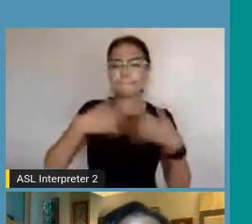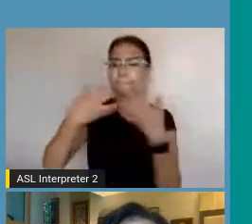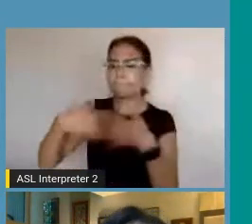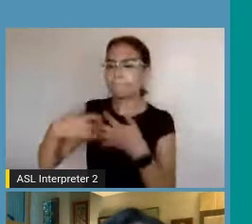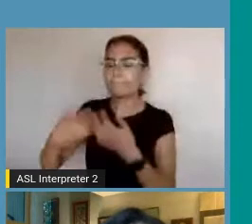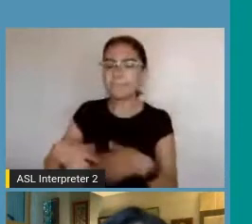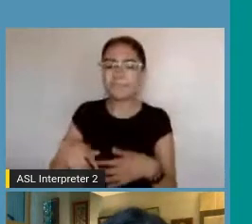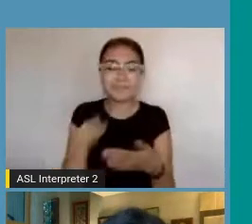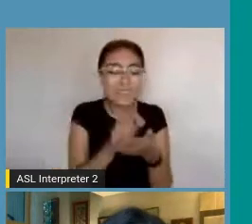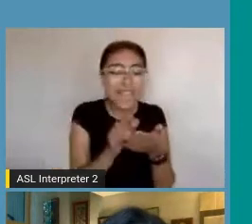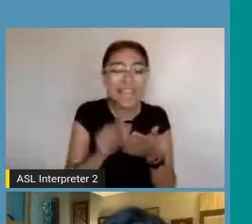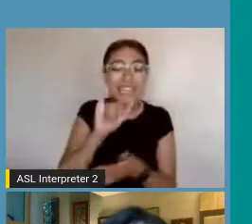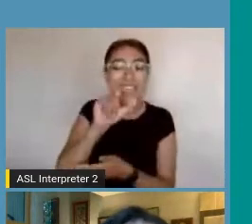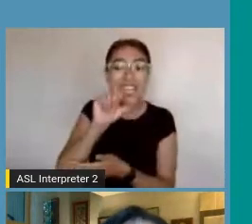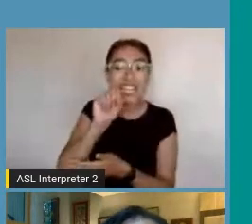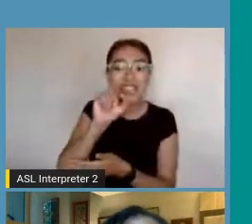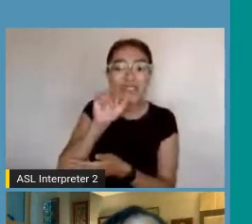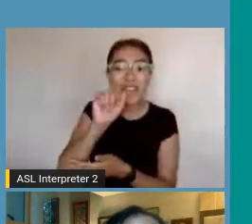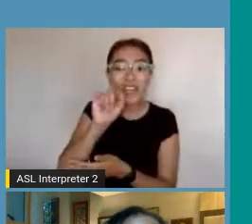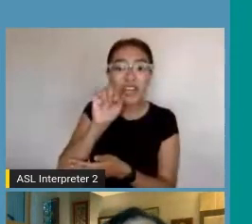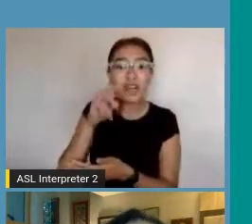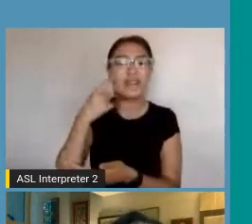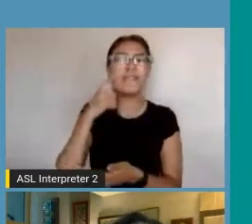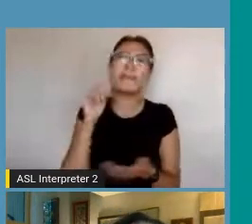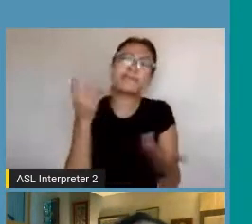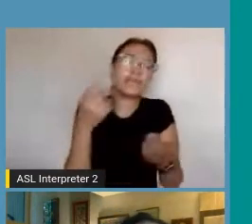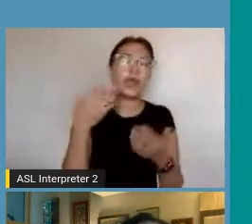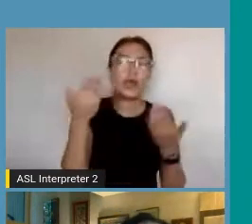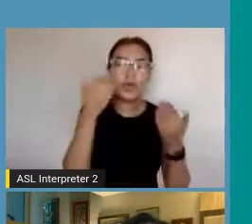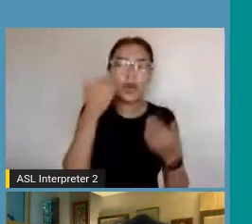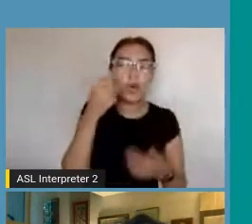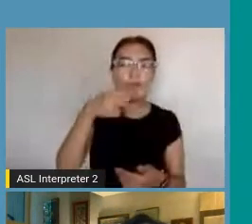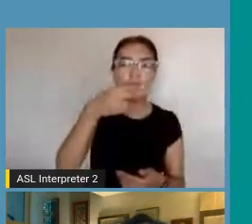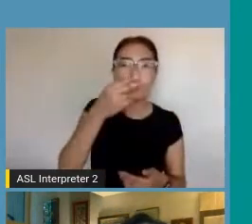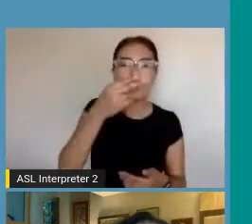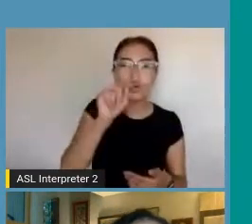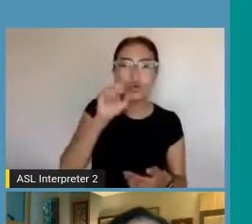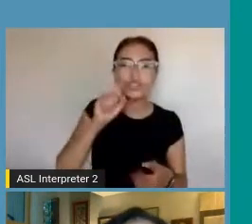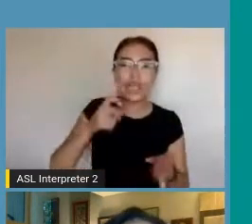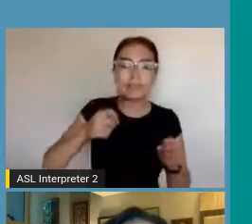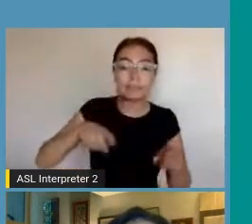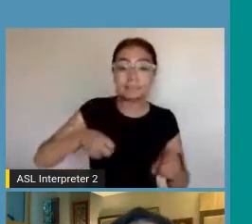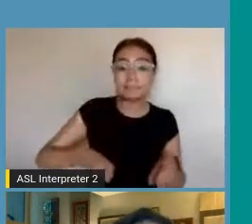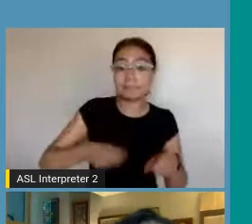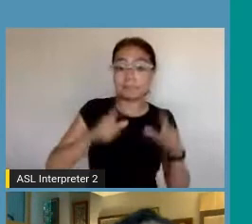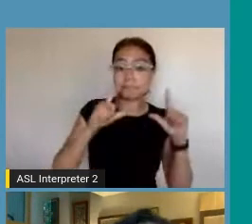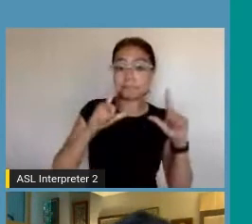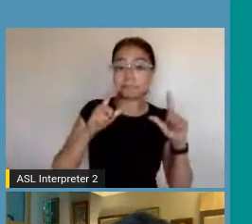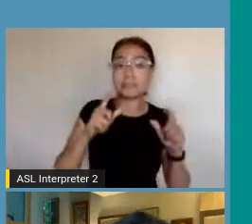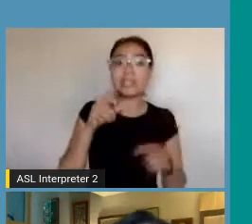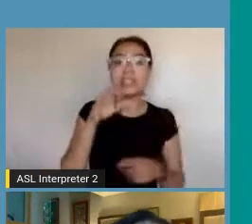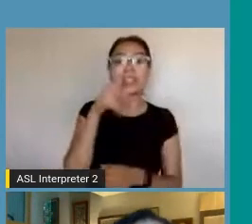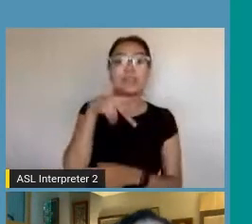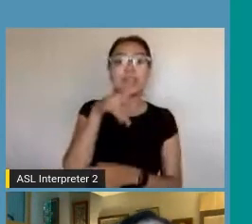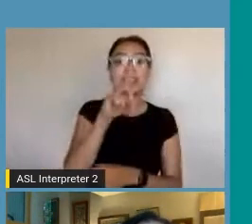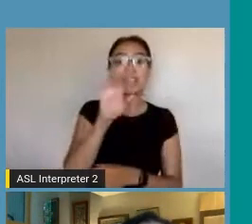bridge, Photoshop, you can upload and stitch them into PDF programs like Adobe Acrobat,